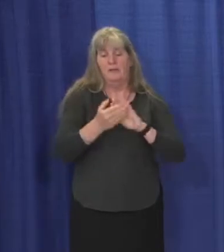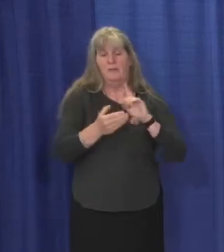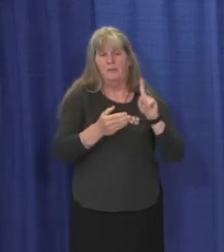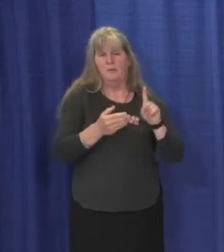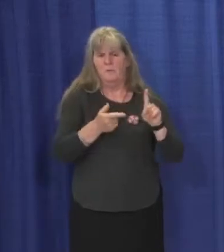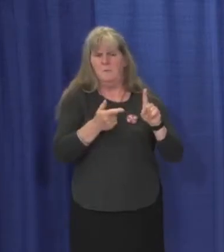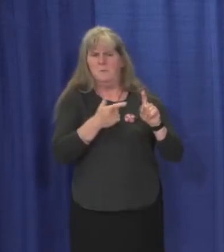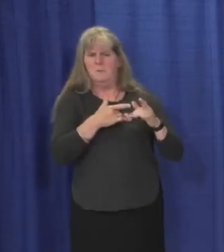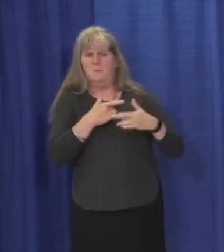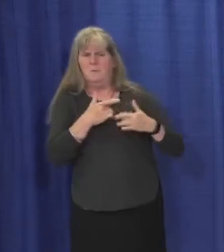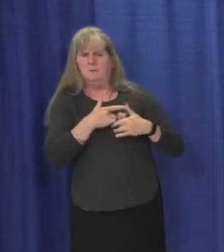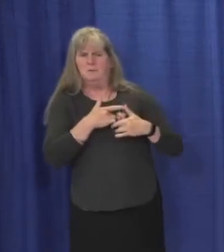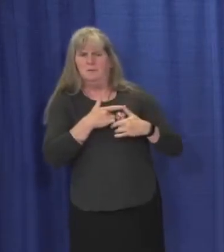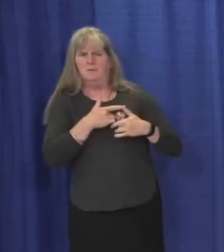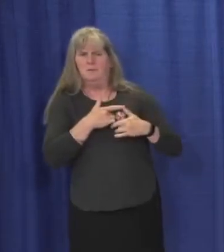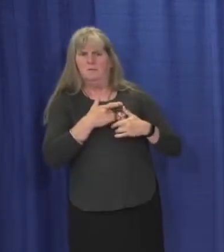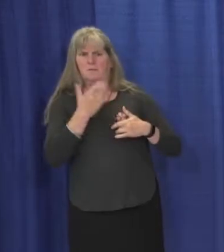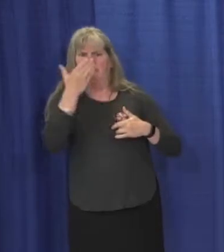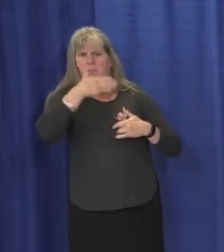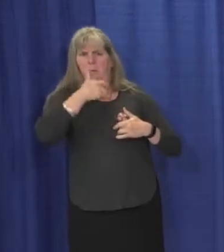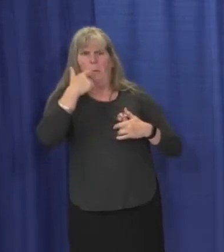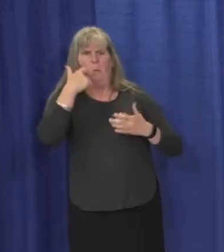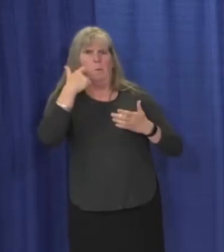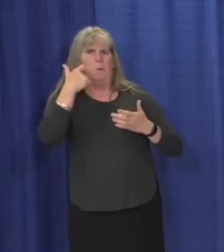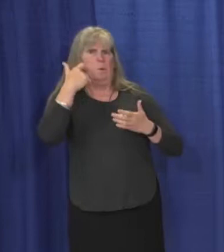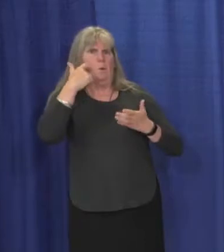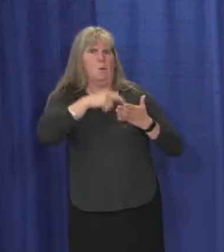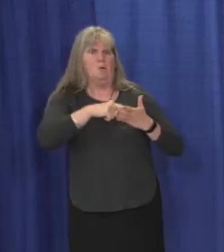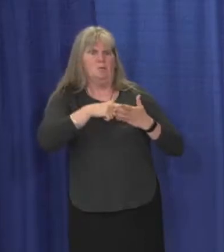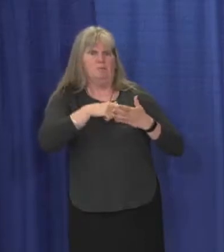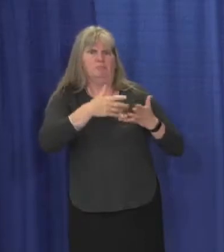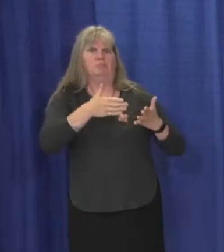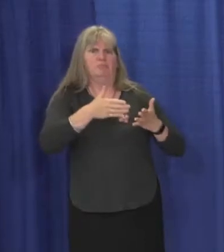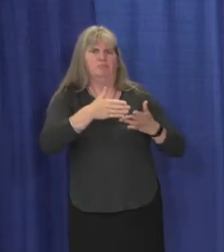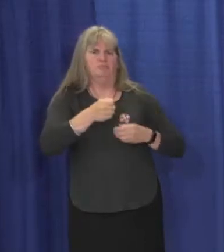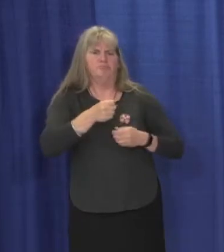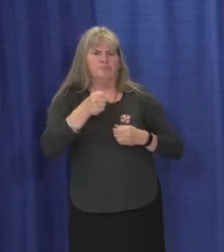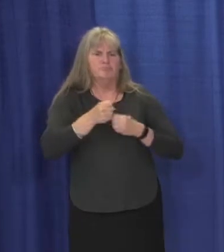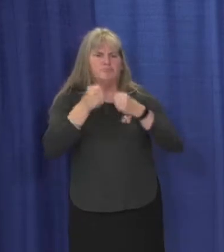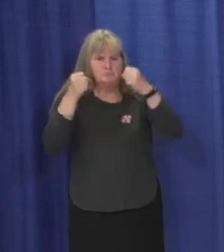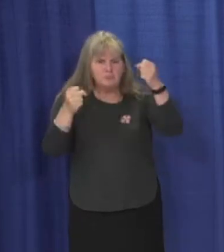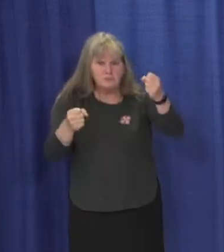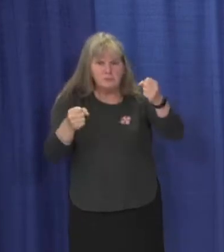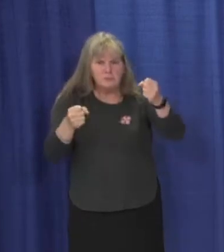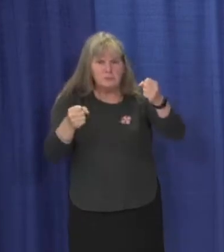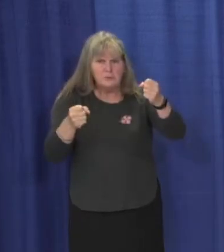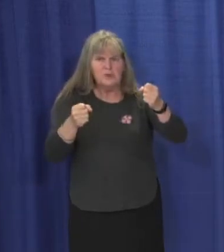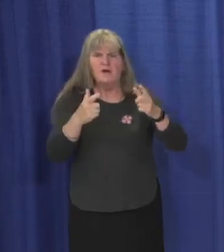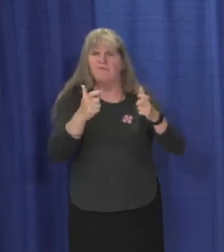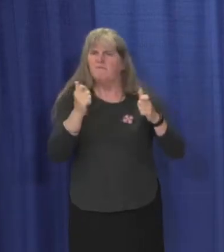especially where we've been concerned about possible hidden spread and that's in part by